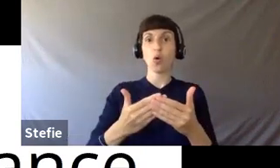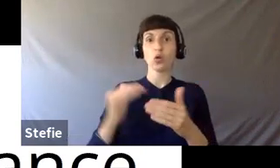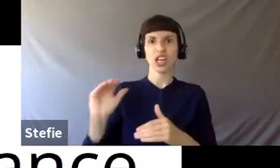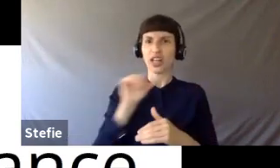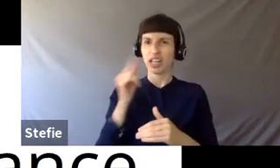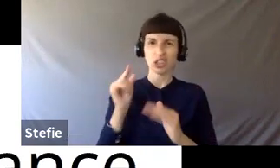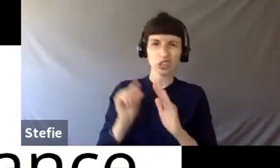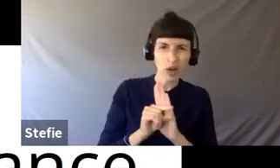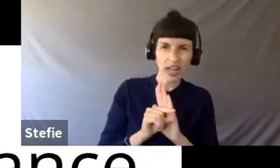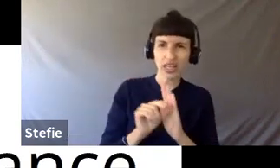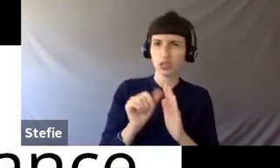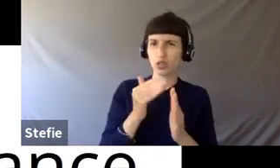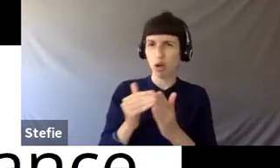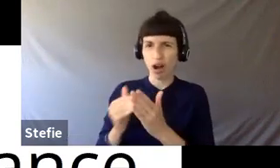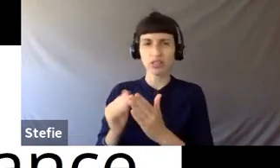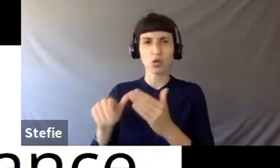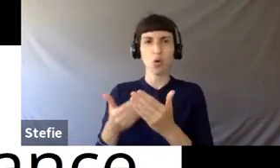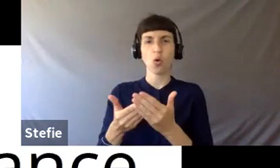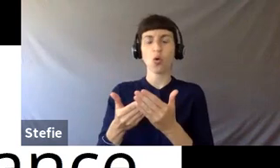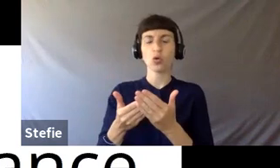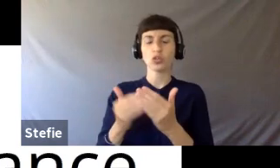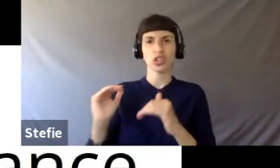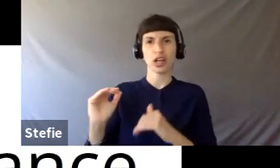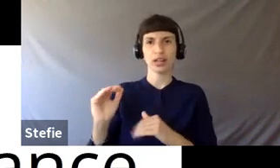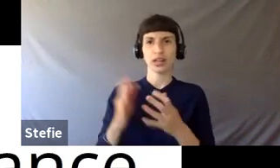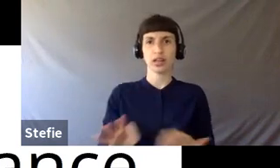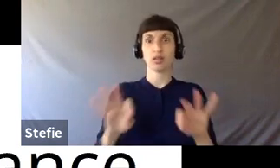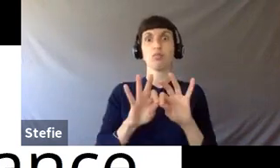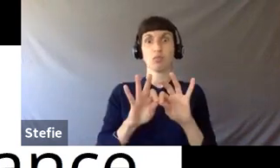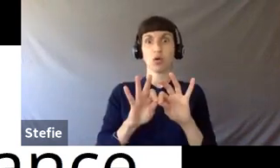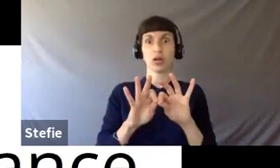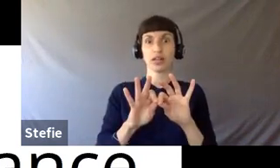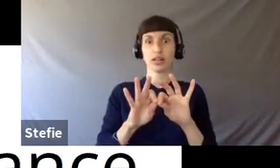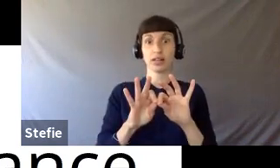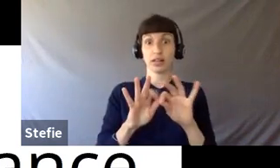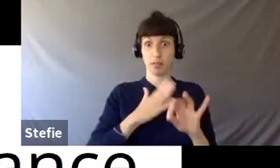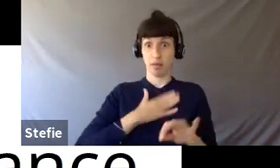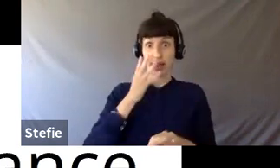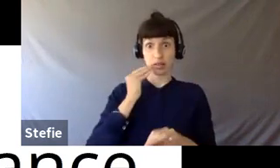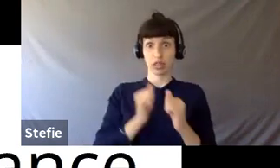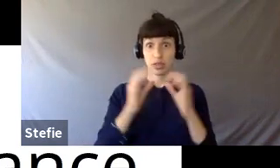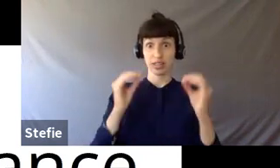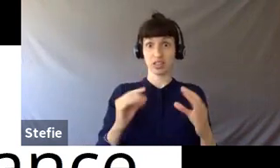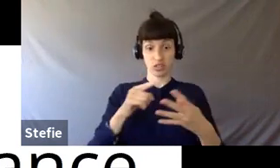so as we do this we want to make sure we have those values instilled in us as well as you as educators